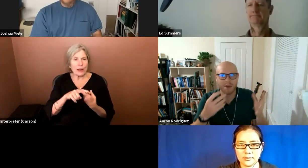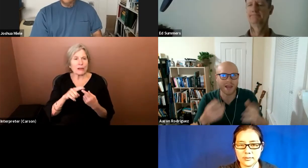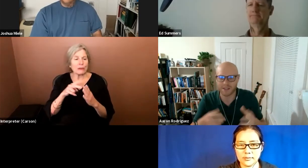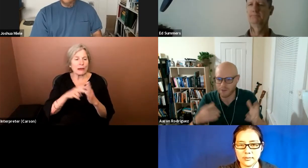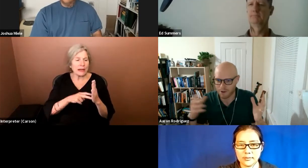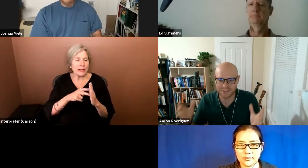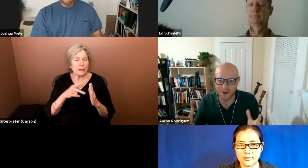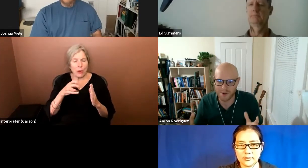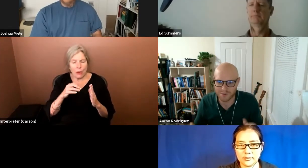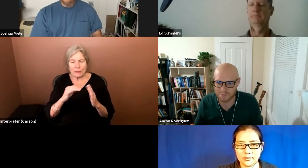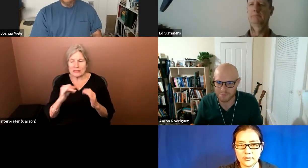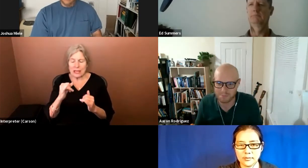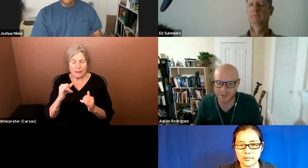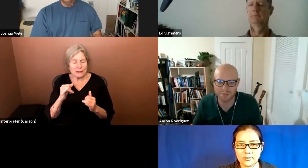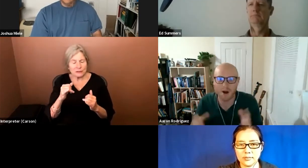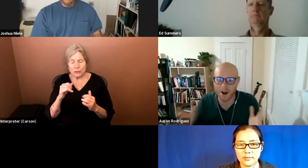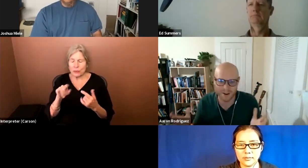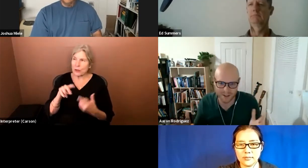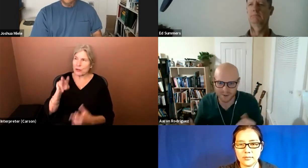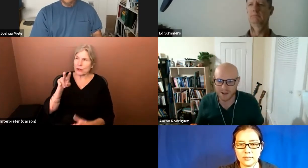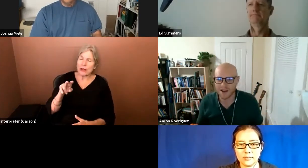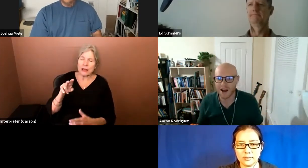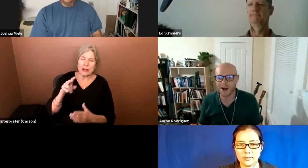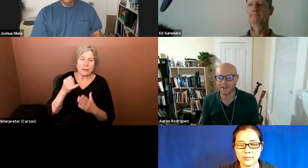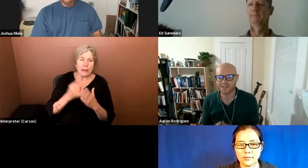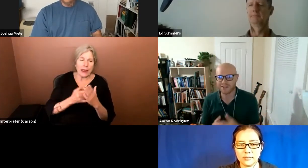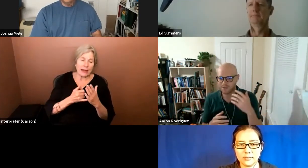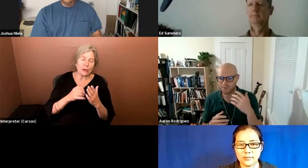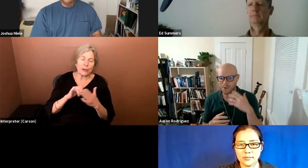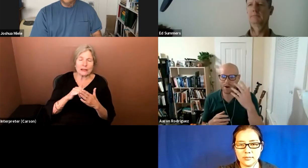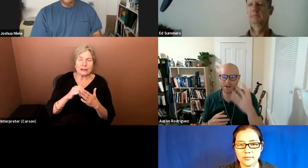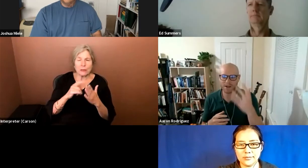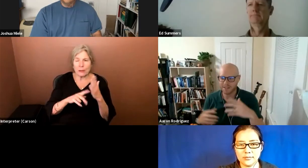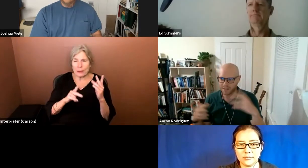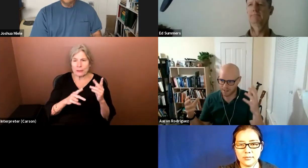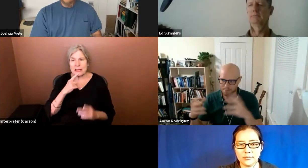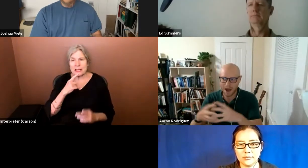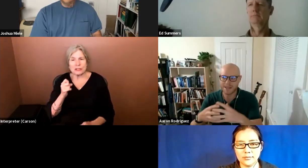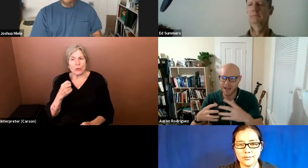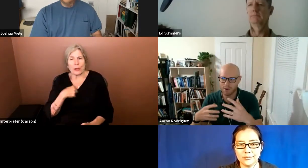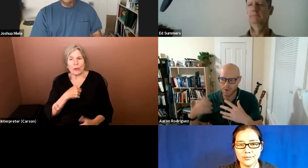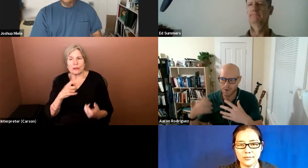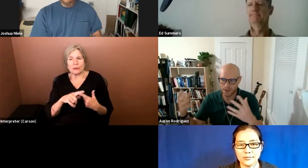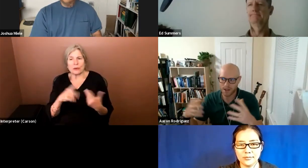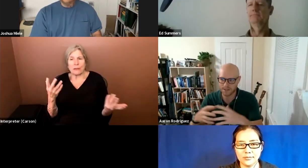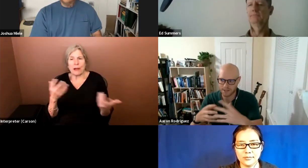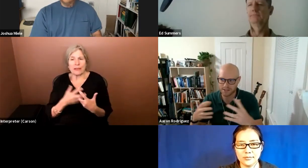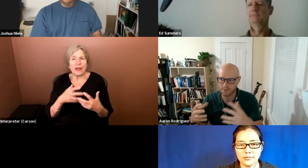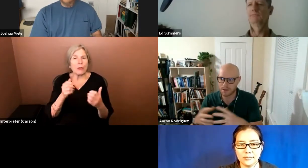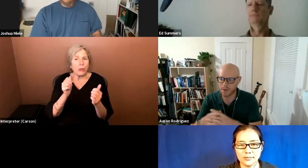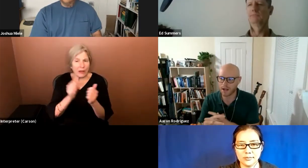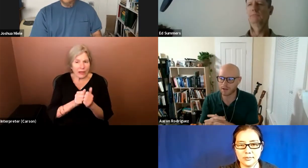painting or so people argue. So we want to combine that with the CDML in